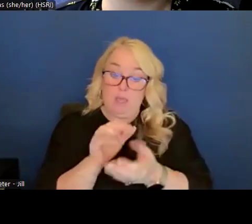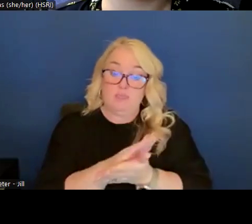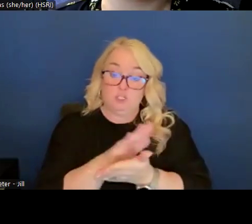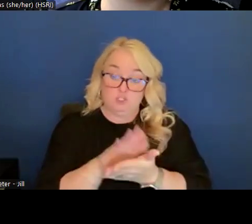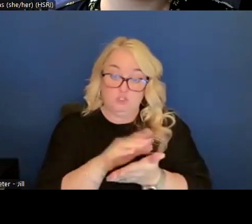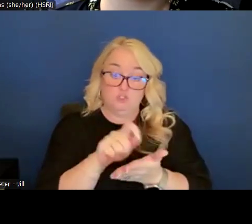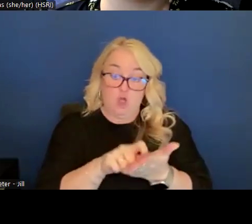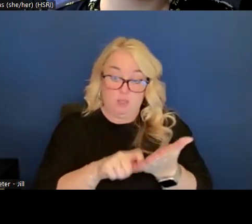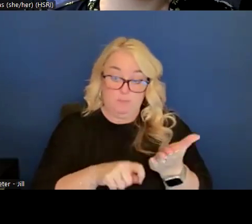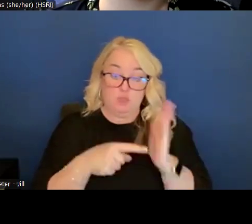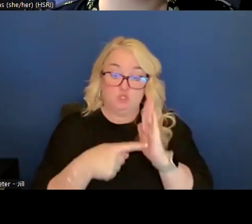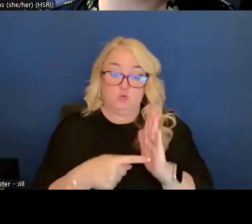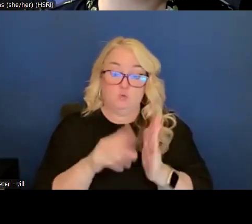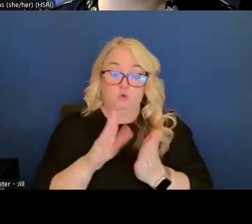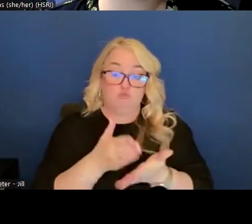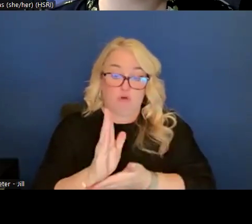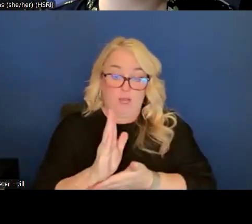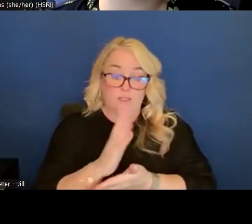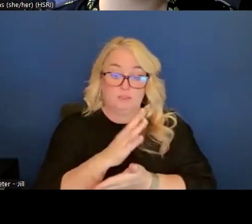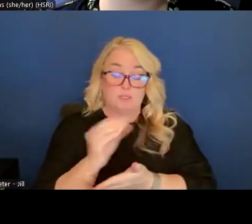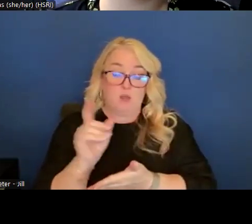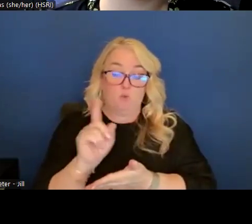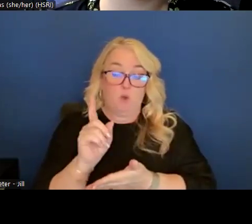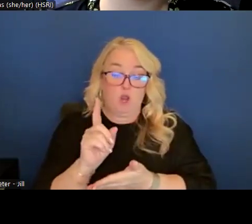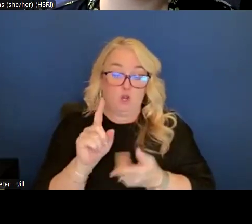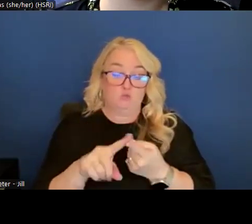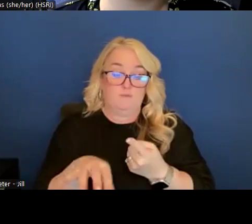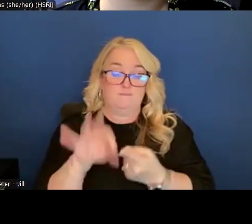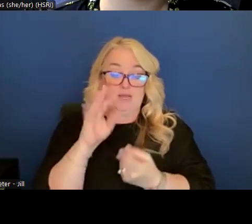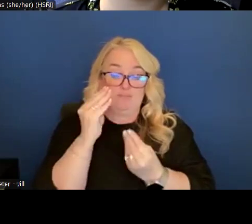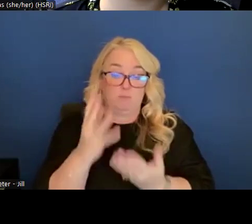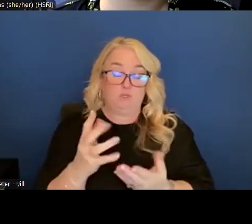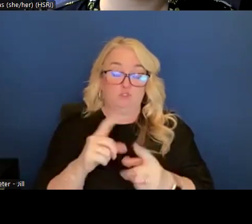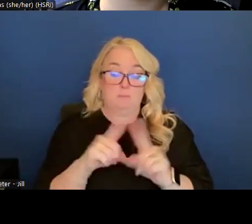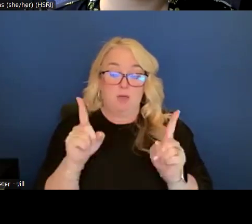rights and where to go for information. All you have to do is figure out wherever you put it.